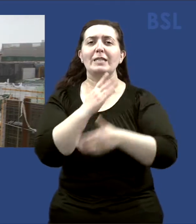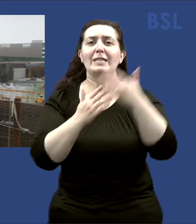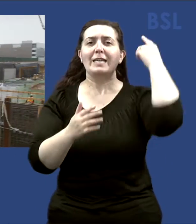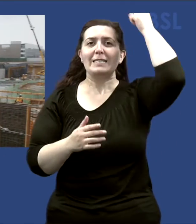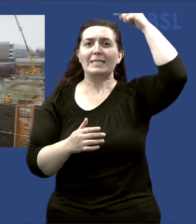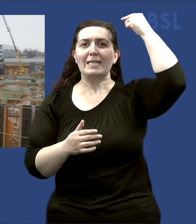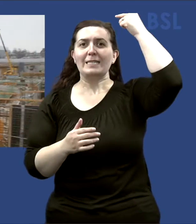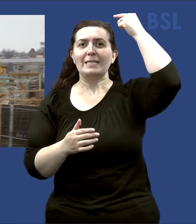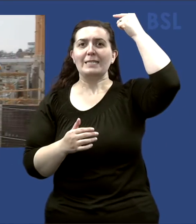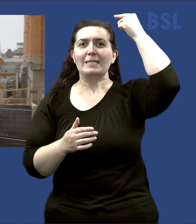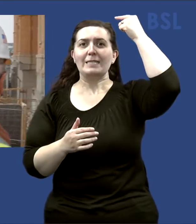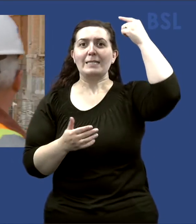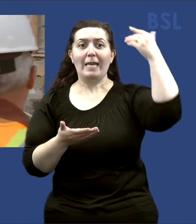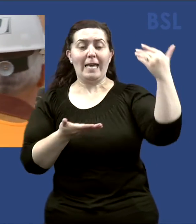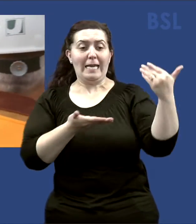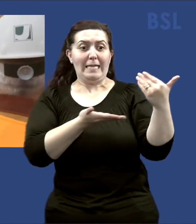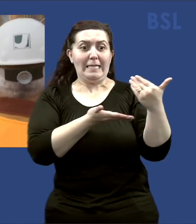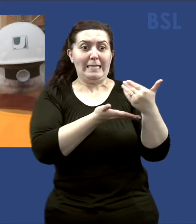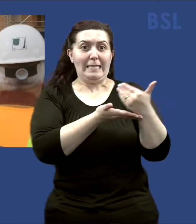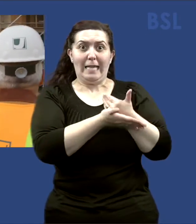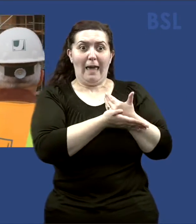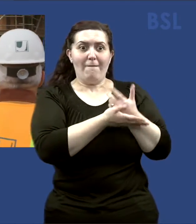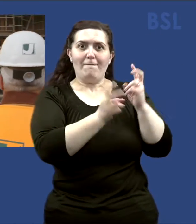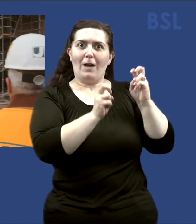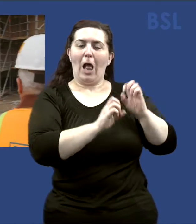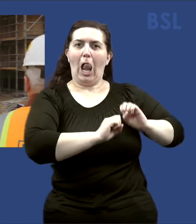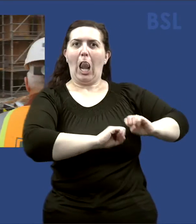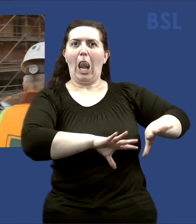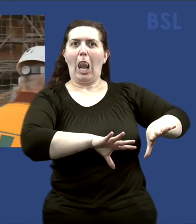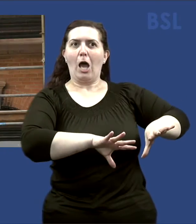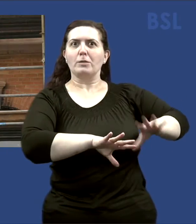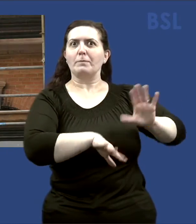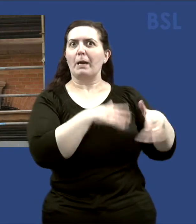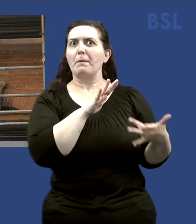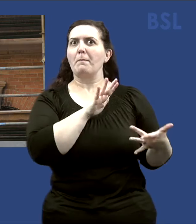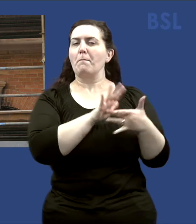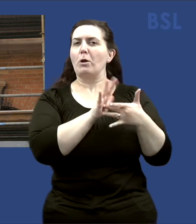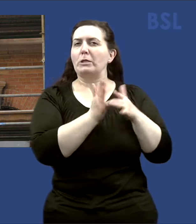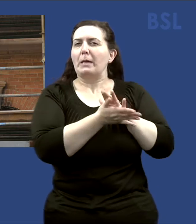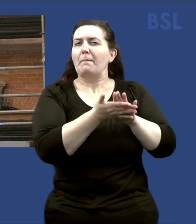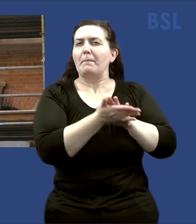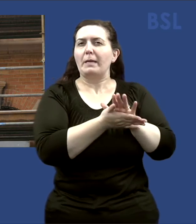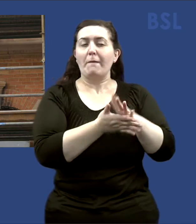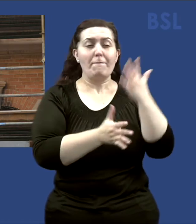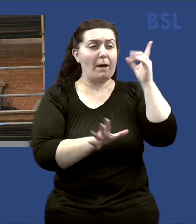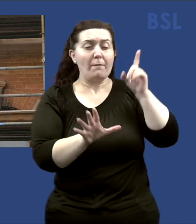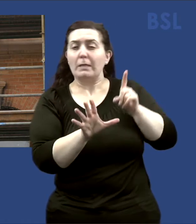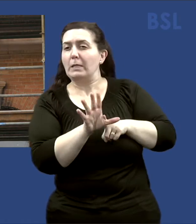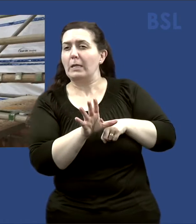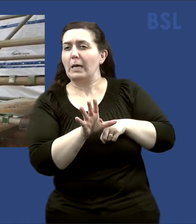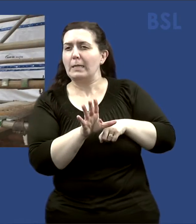In the church of Jesus Christ of Latter-day Saints, saving what was thought to be lost, has enormous significance.